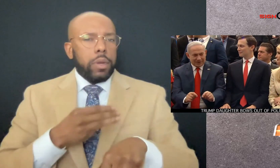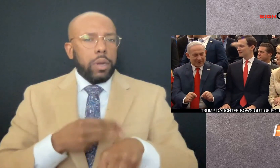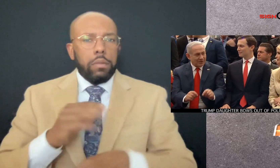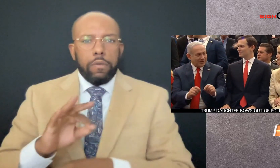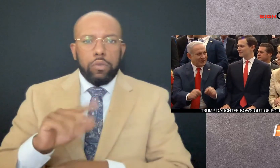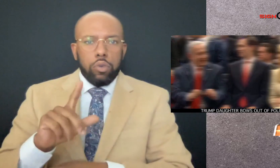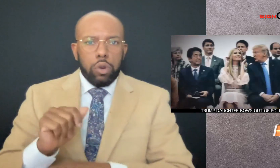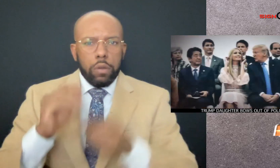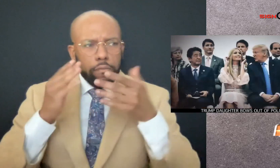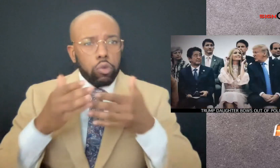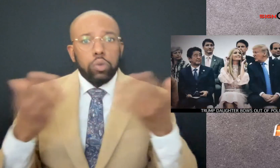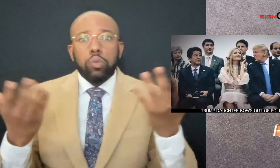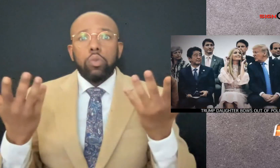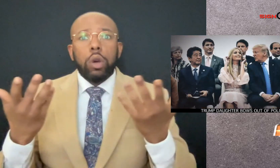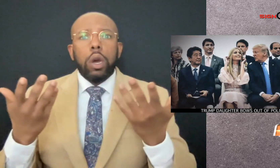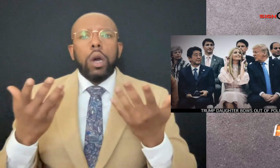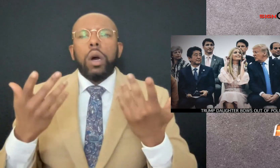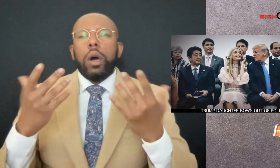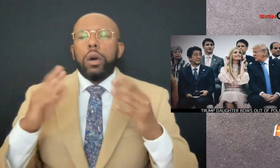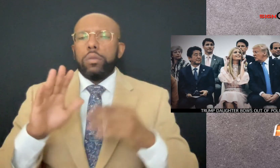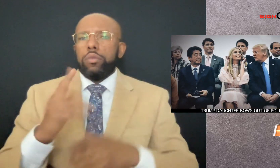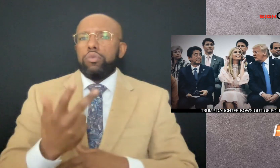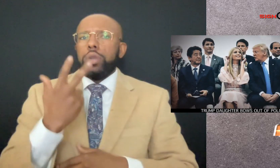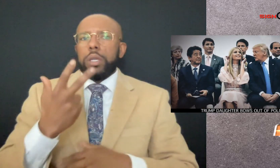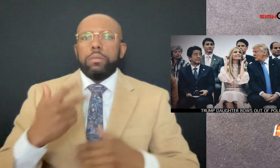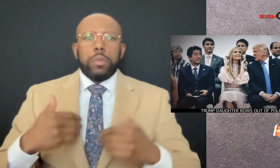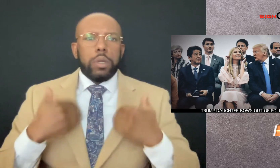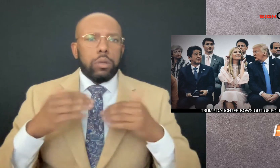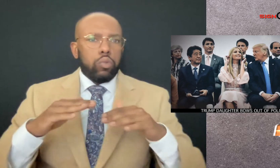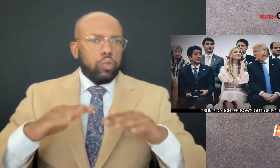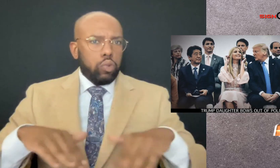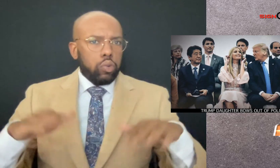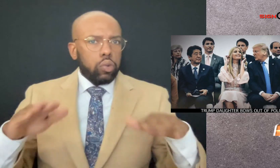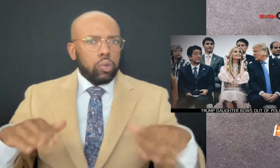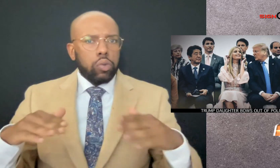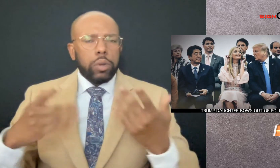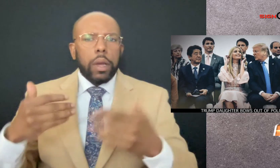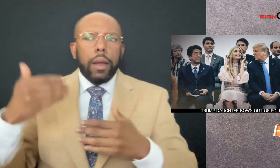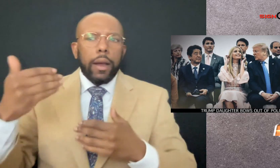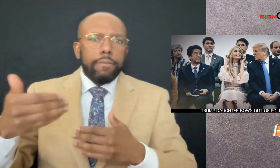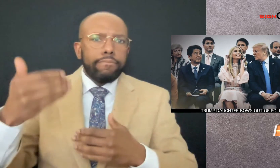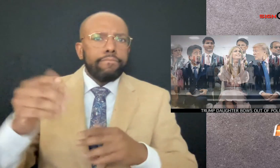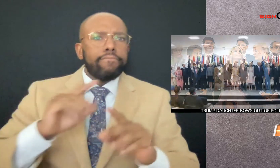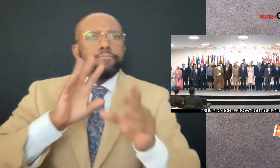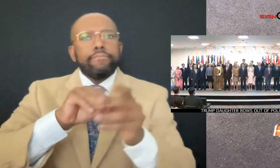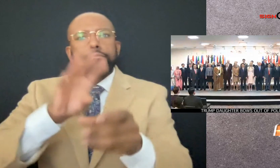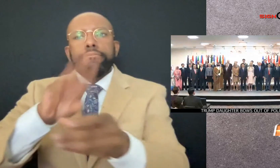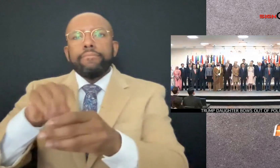She's now living in Miami Florida focusing. She says on her three young children and the